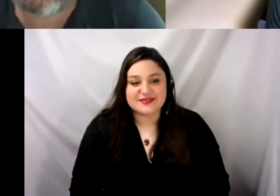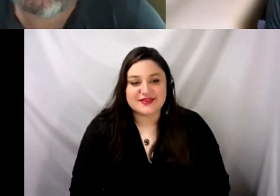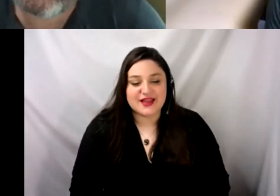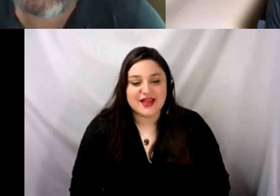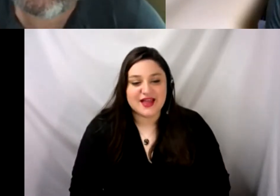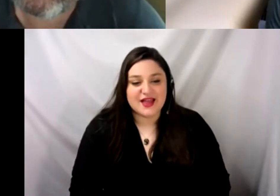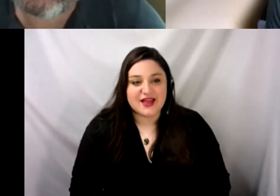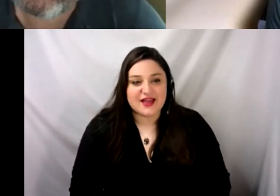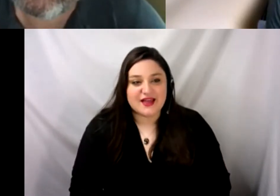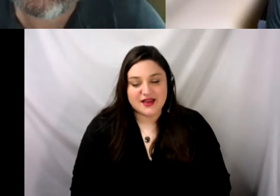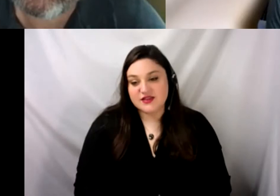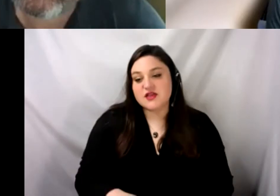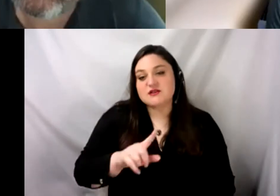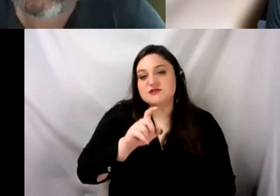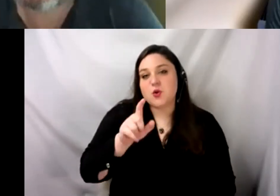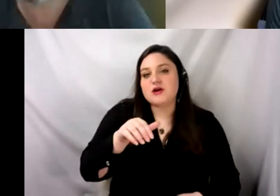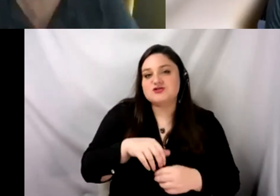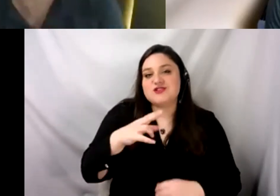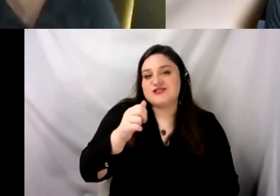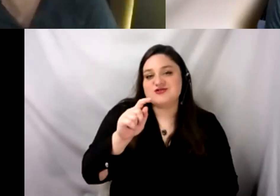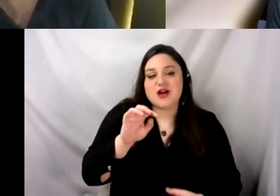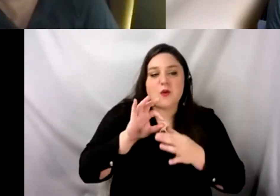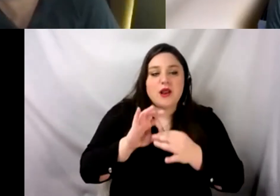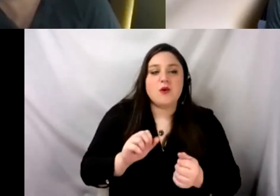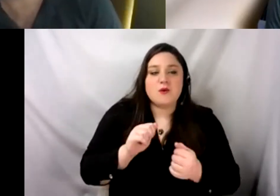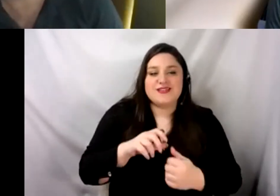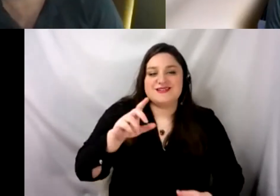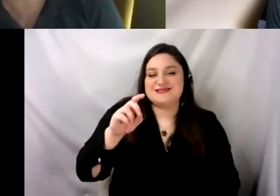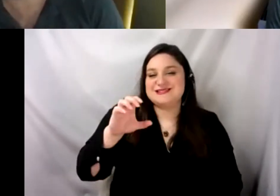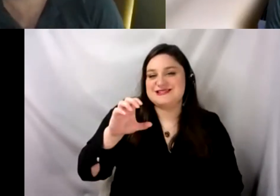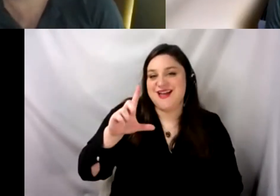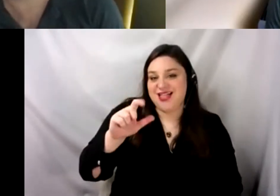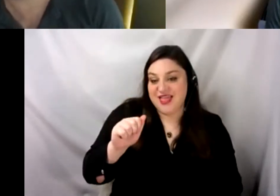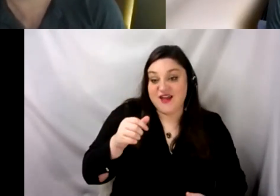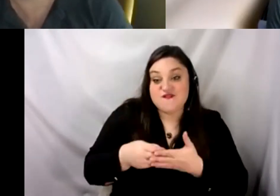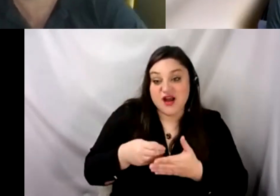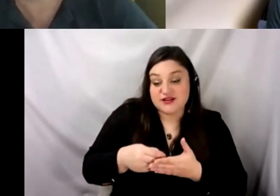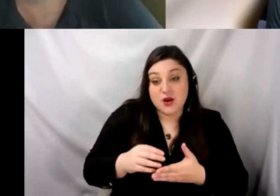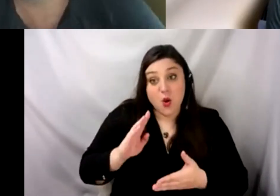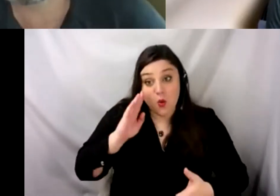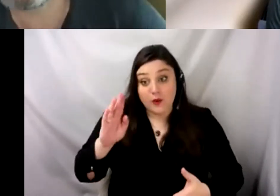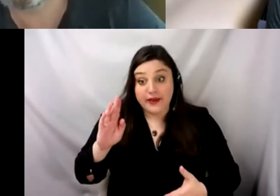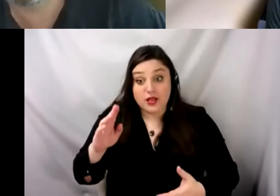DCL a funding. We'll funding be compromised if we shift programs to virtual platforms because of